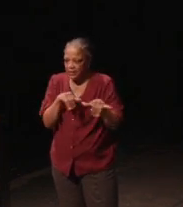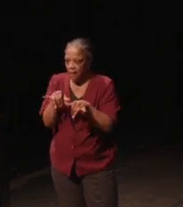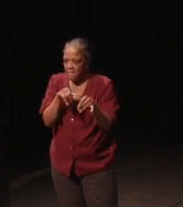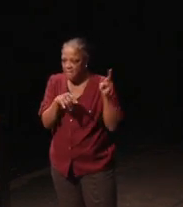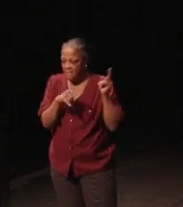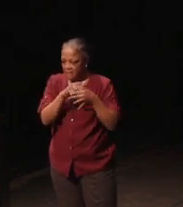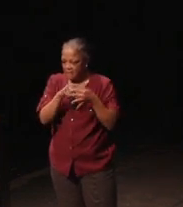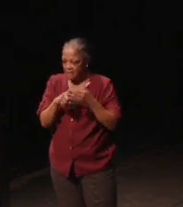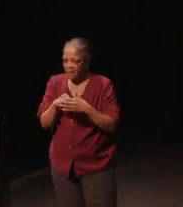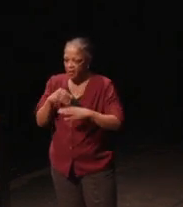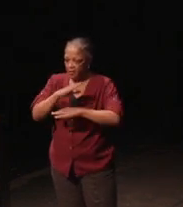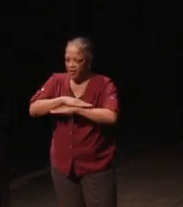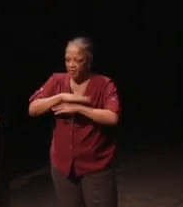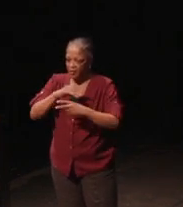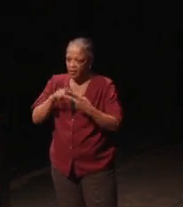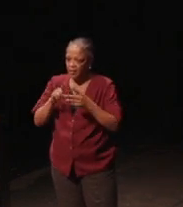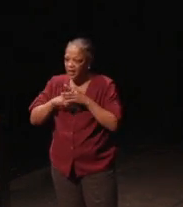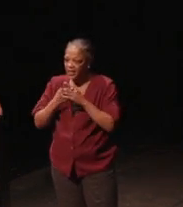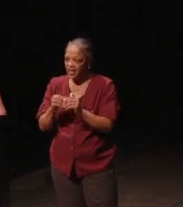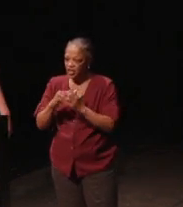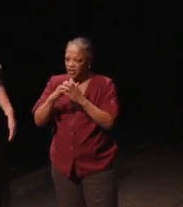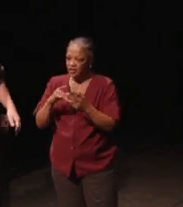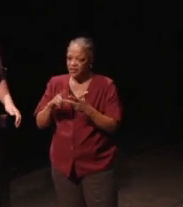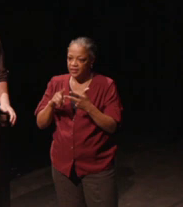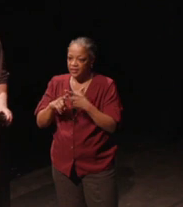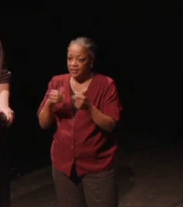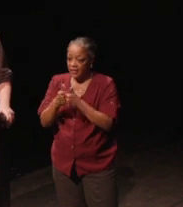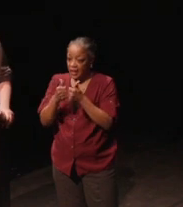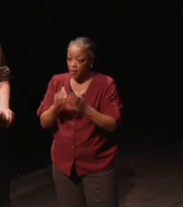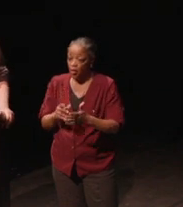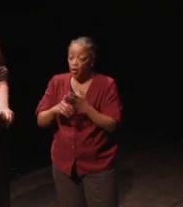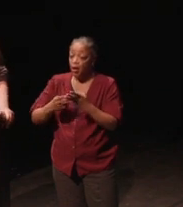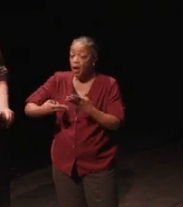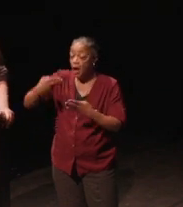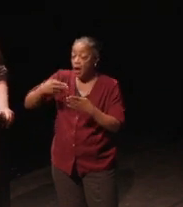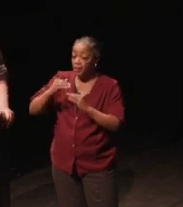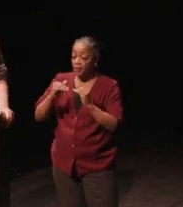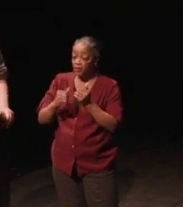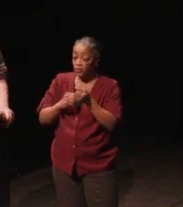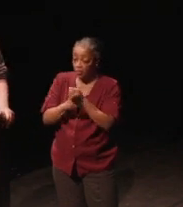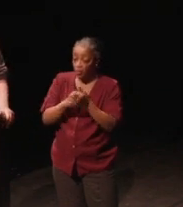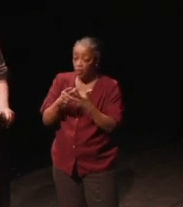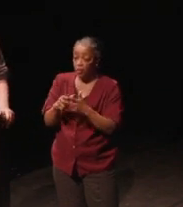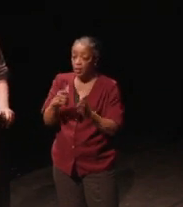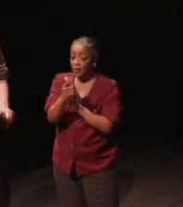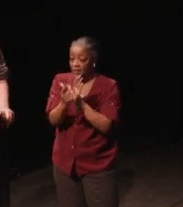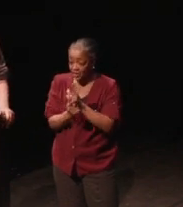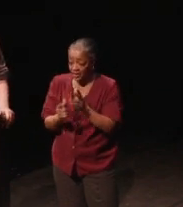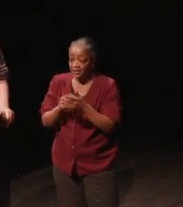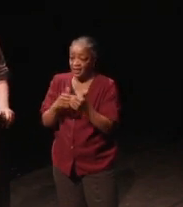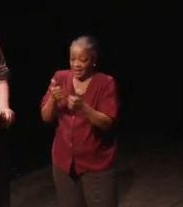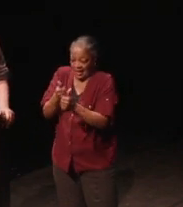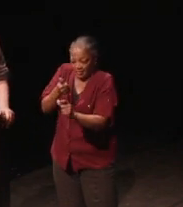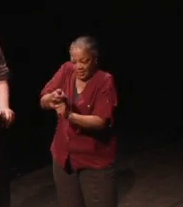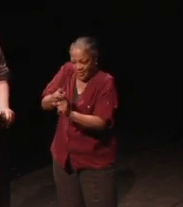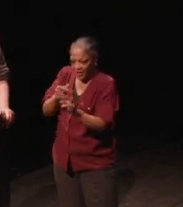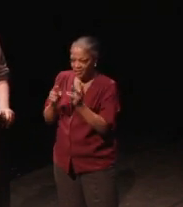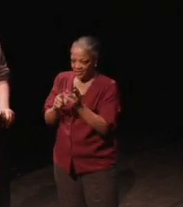Platforms, initiatives, dialogue with gamers, high level support, legislation, and games themselves.